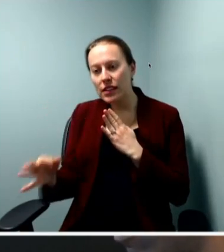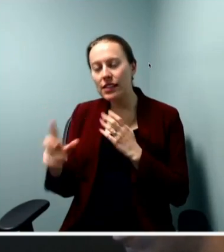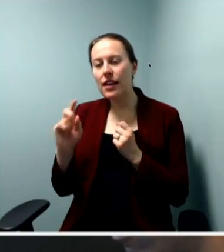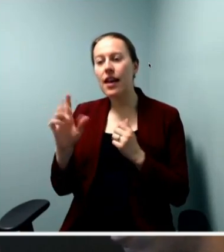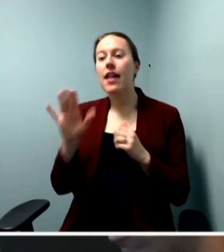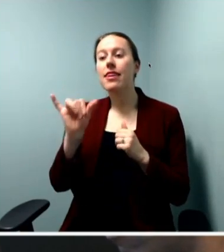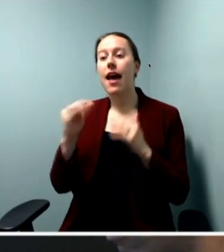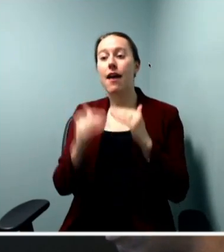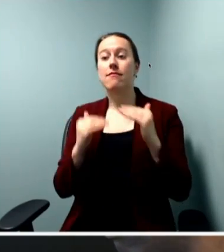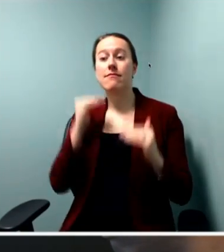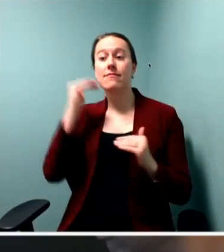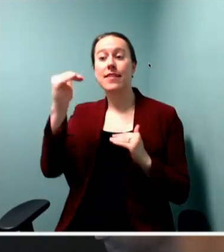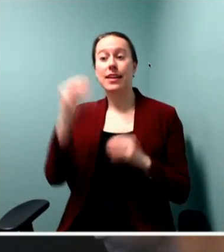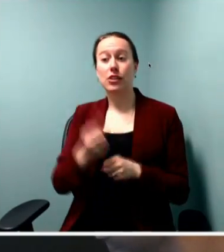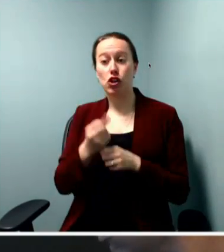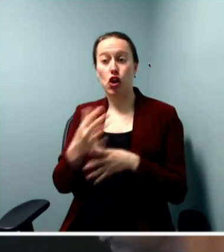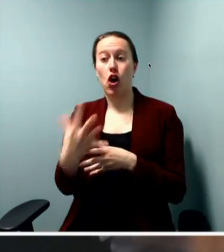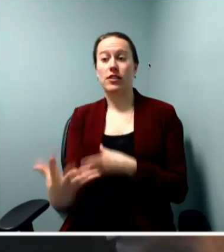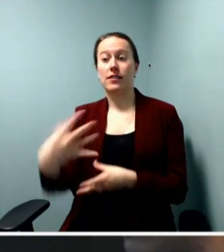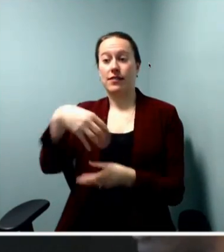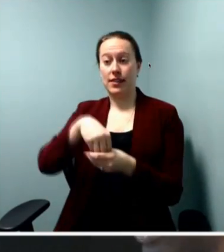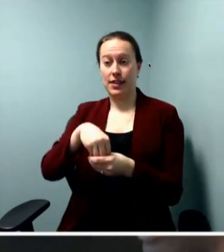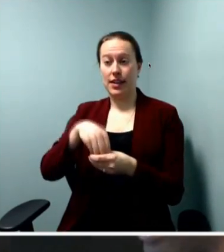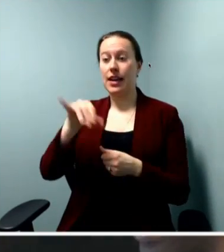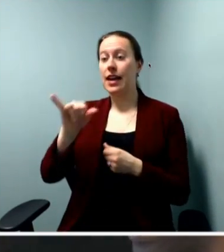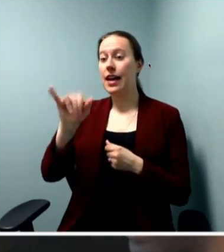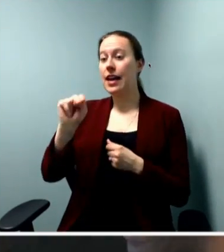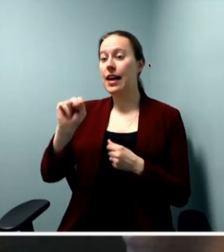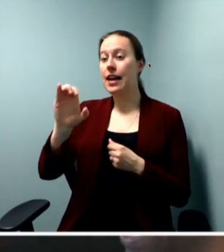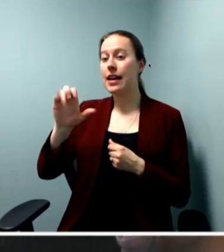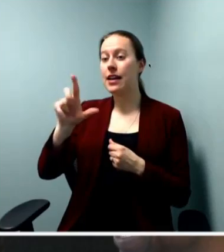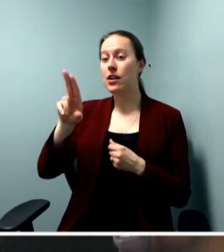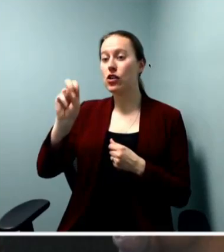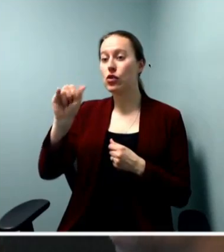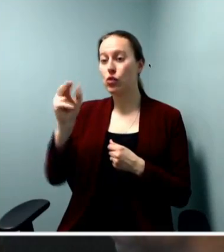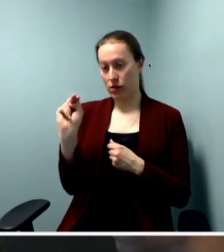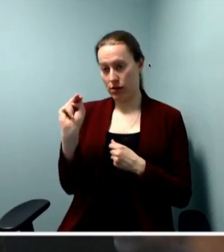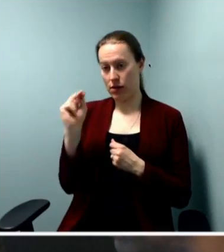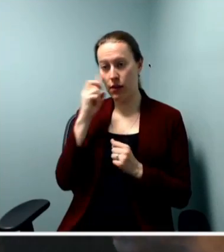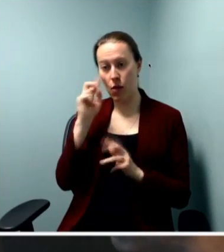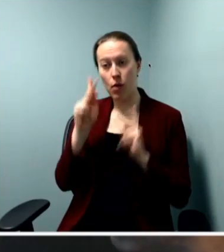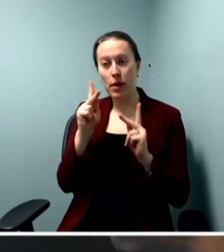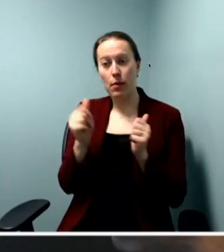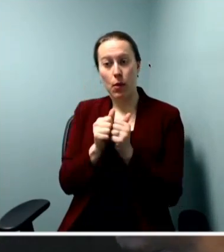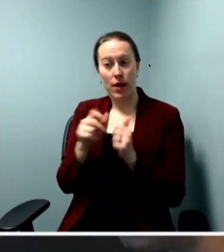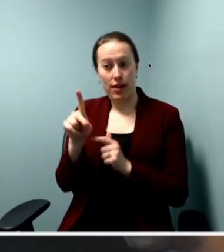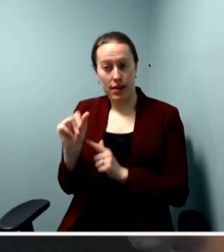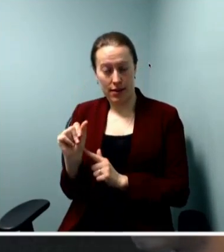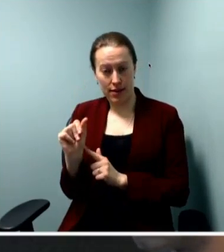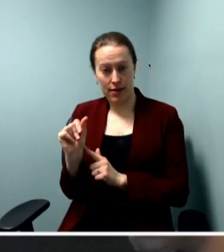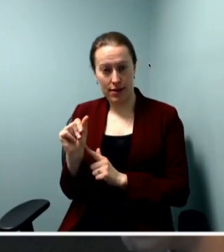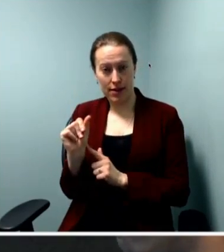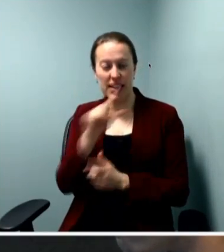people with "the abilities"-- disabilities and particularly in the performing arts?"